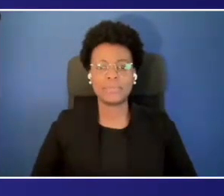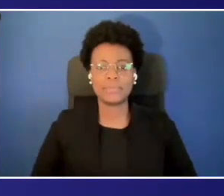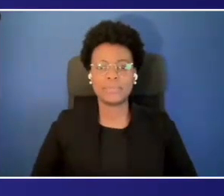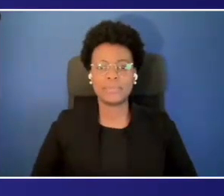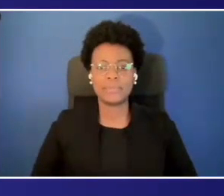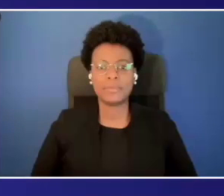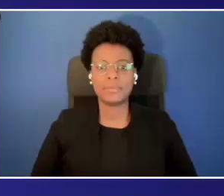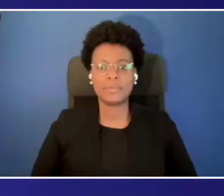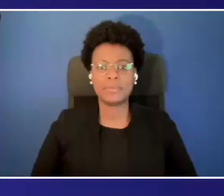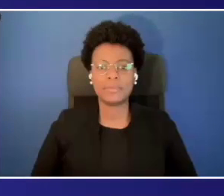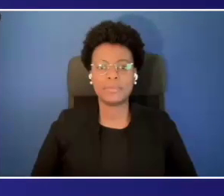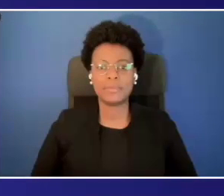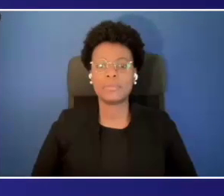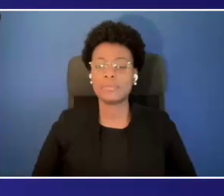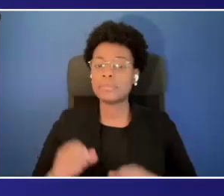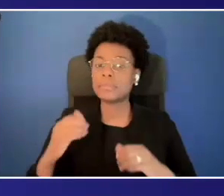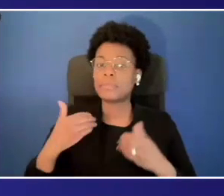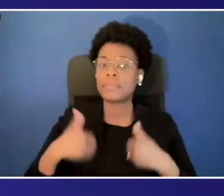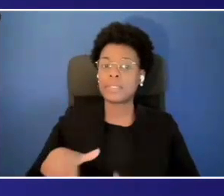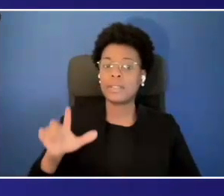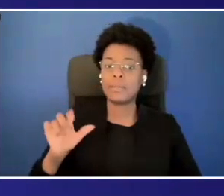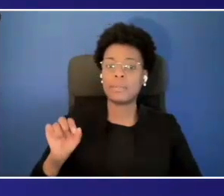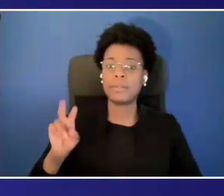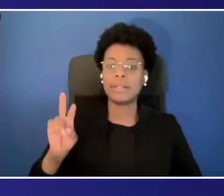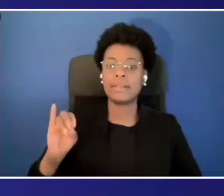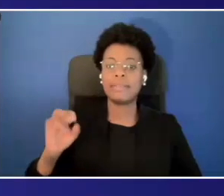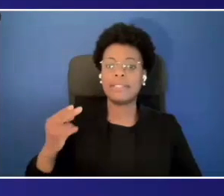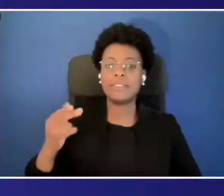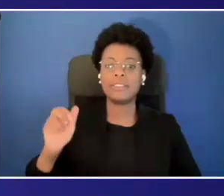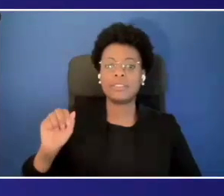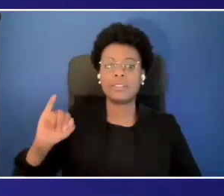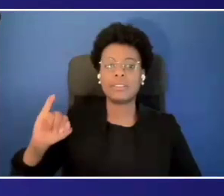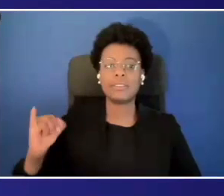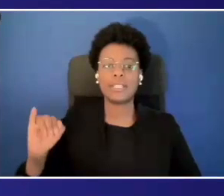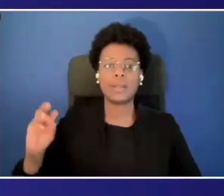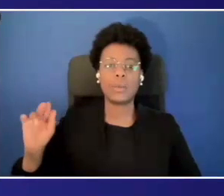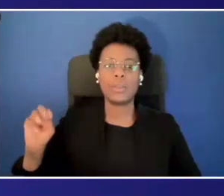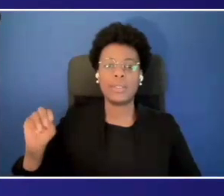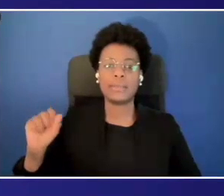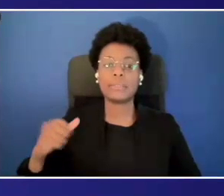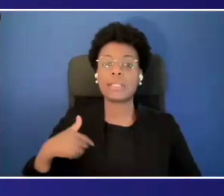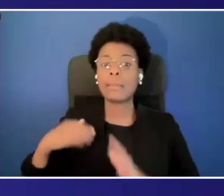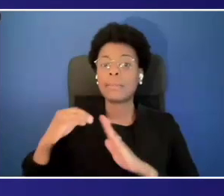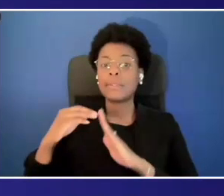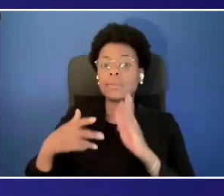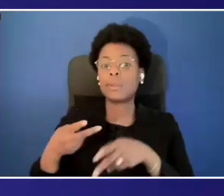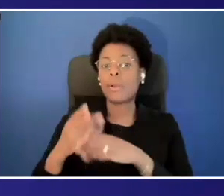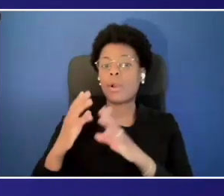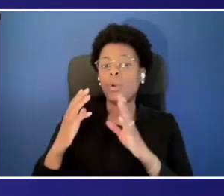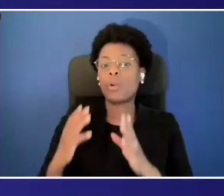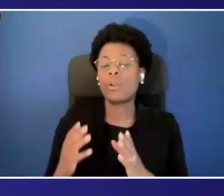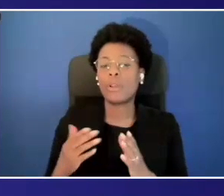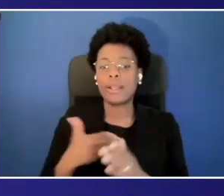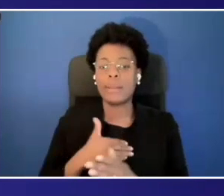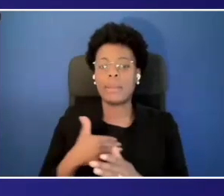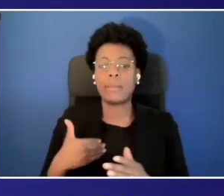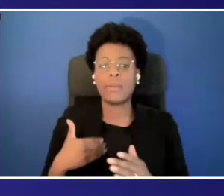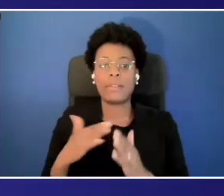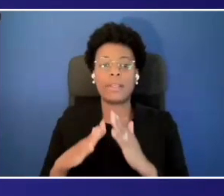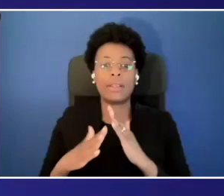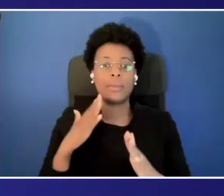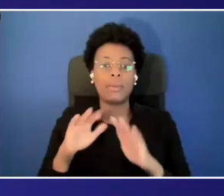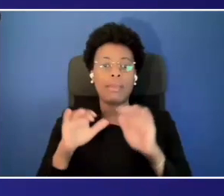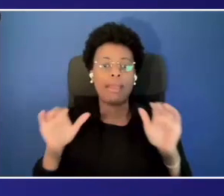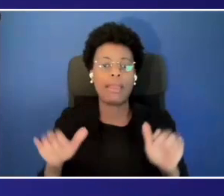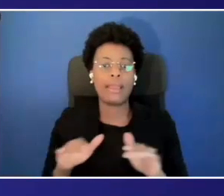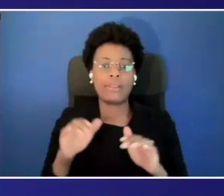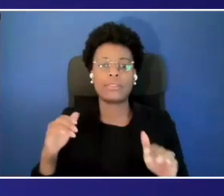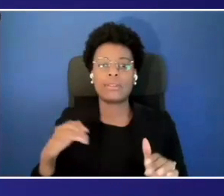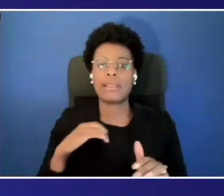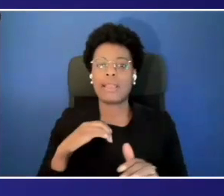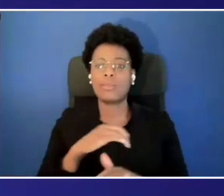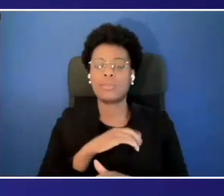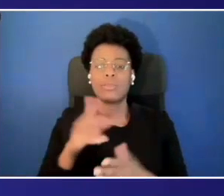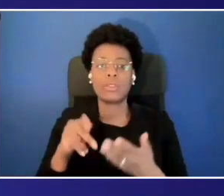Okay, my name is Lavisa Jay Williams. I am a student borrower and a member of the community action council of project on predatorial student lending.